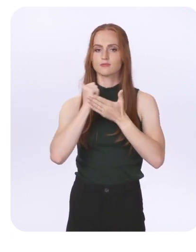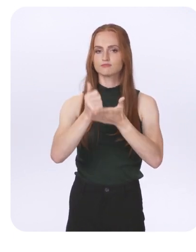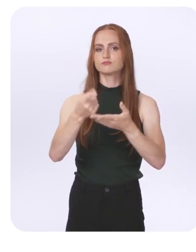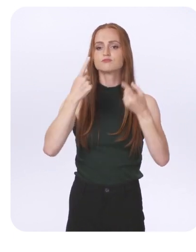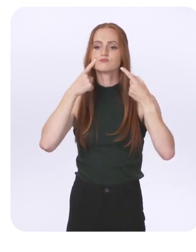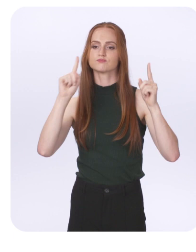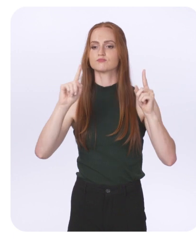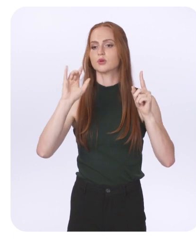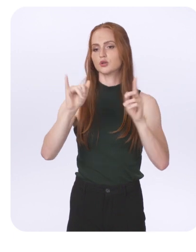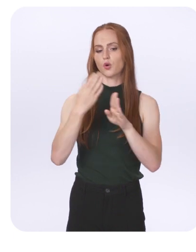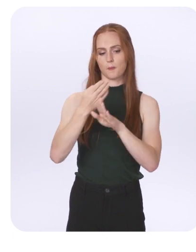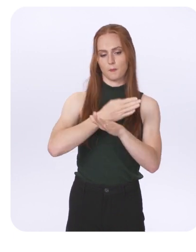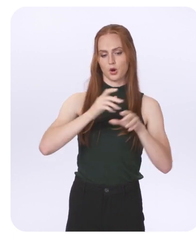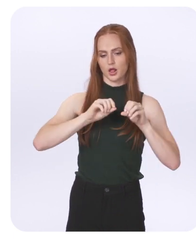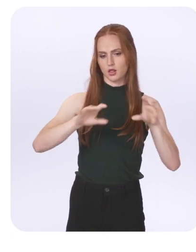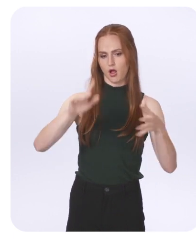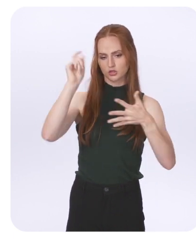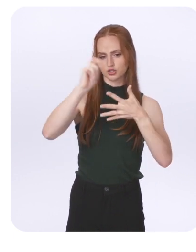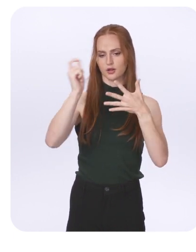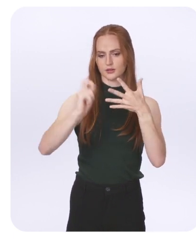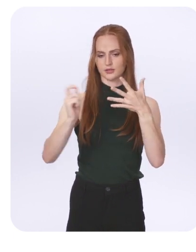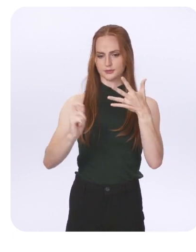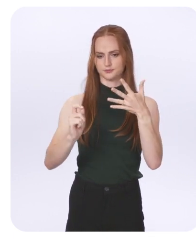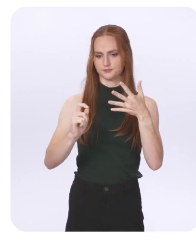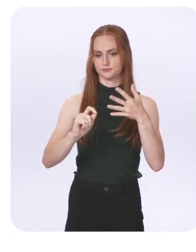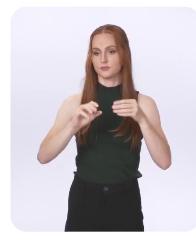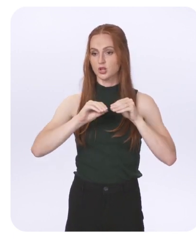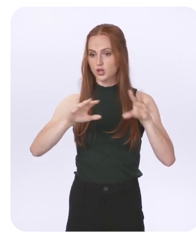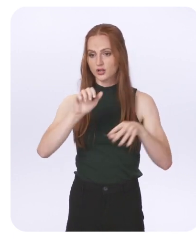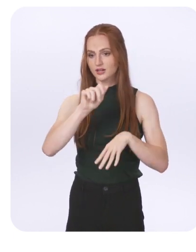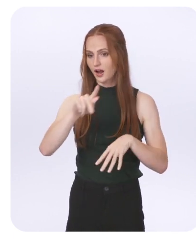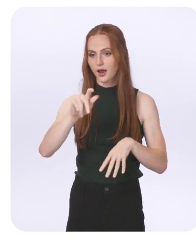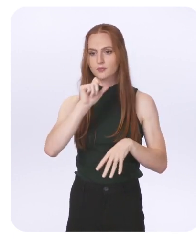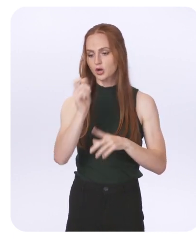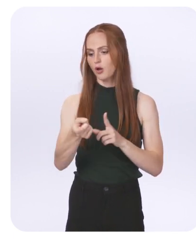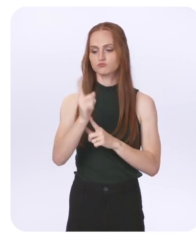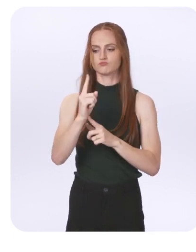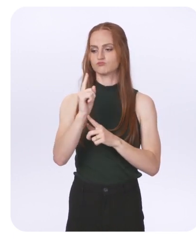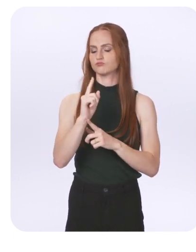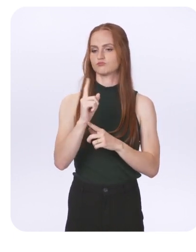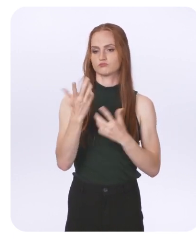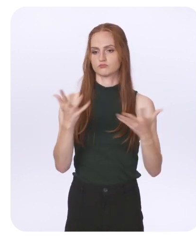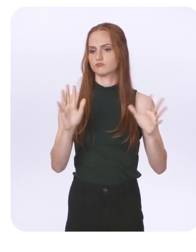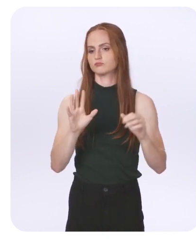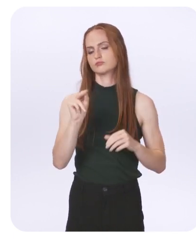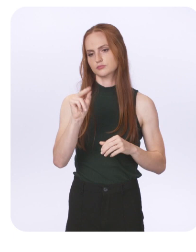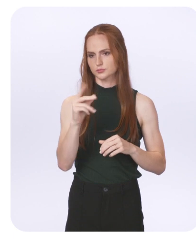Launching an app is not a singular moment. We want to provide tools to plan ahead,